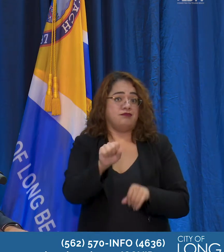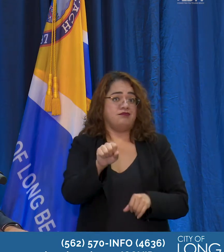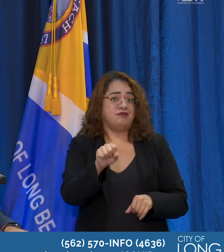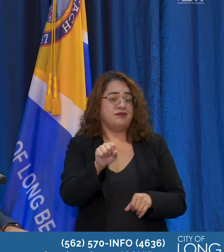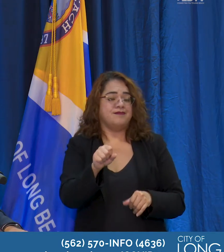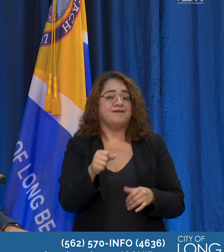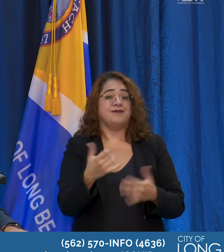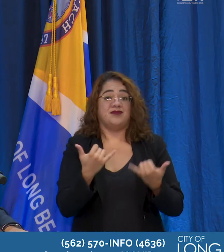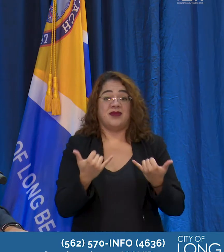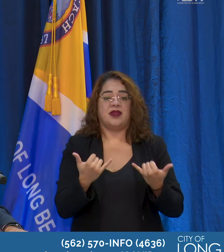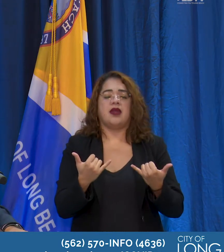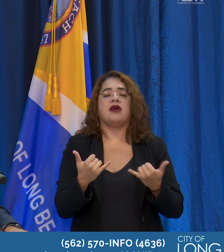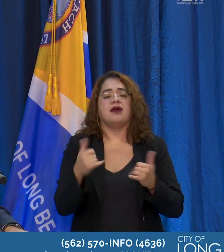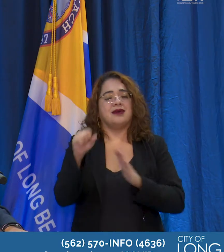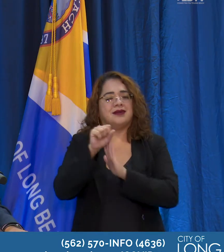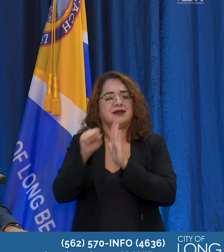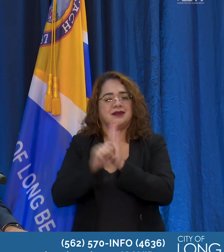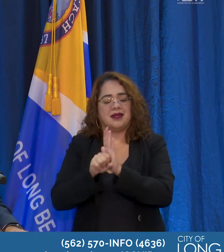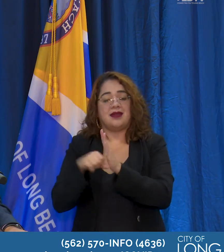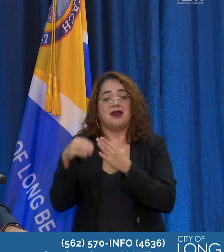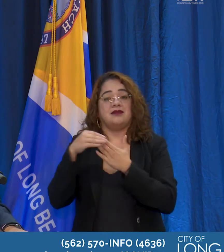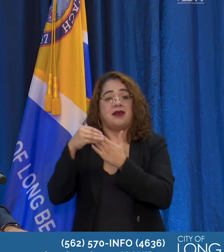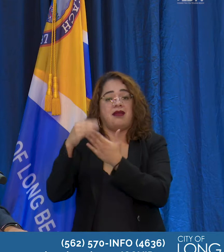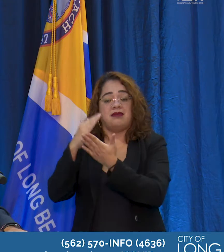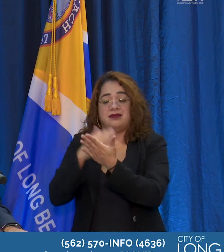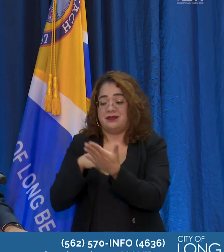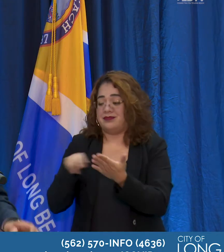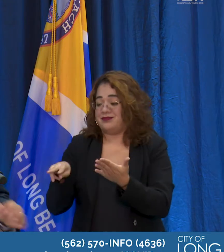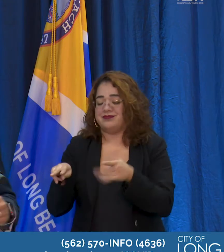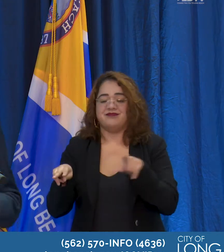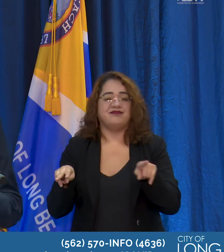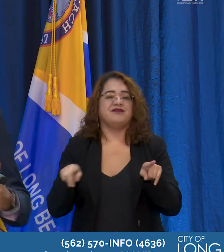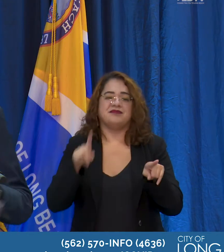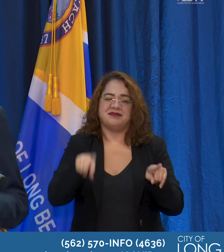closed under the state guidance. So what's next? We know that the city